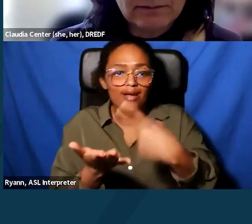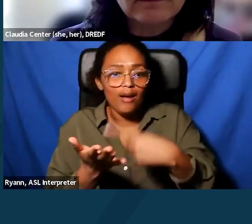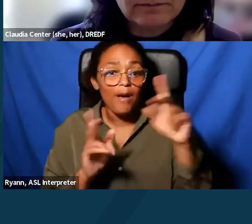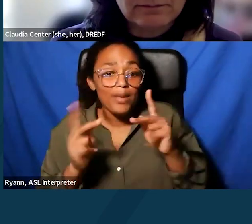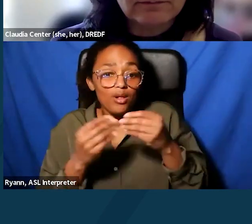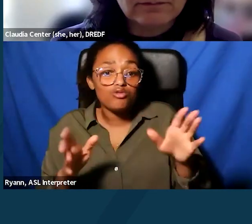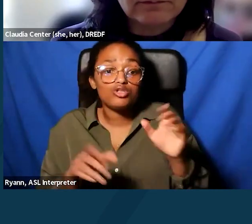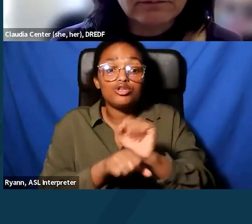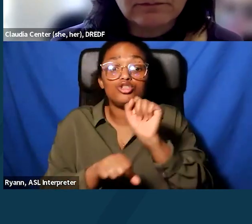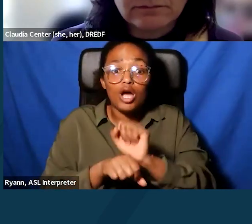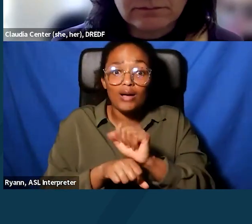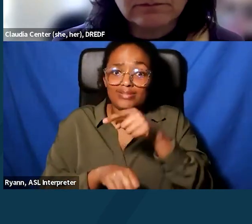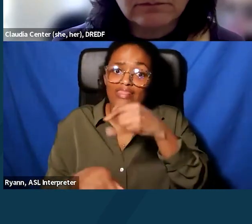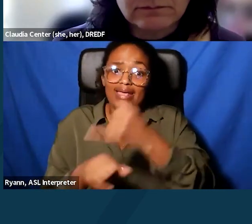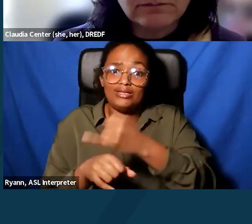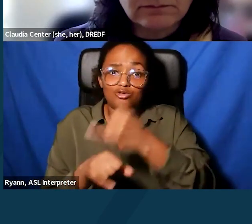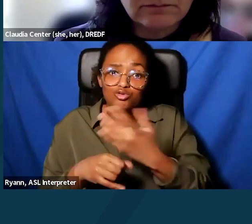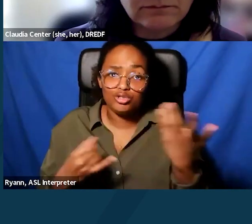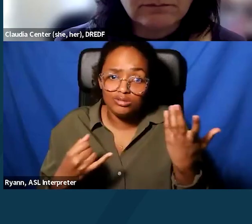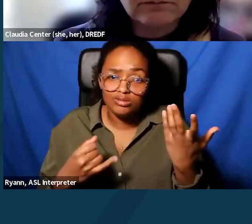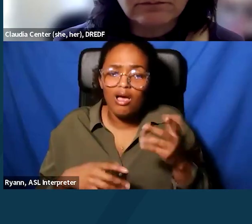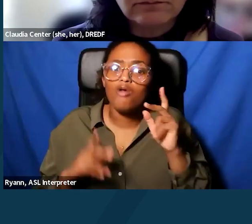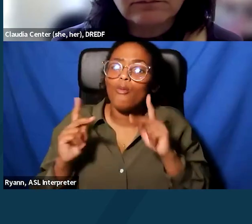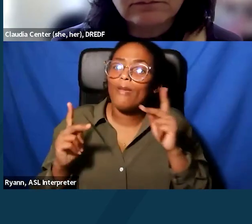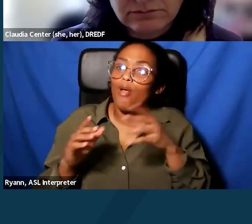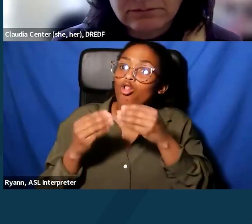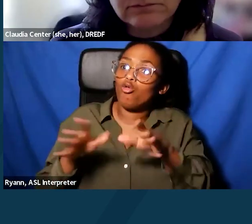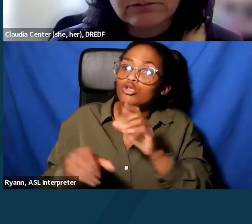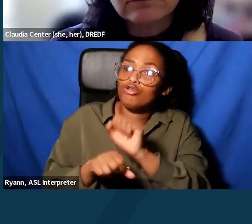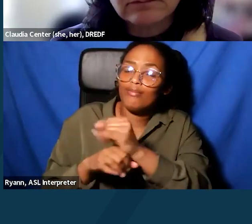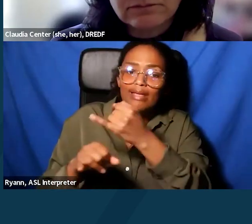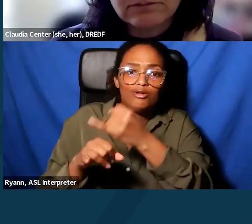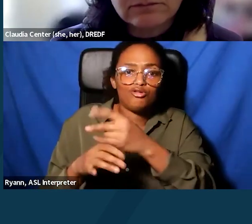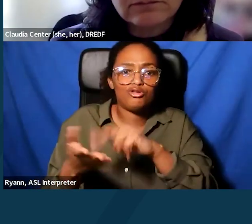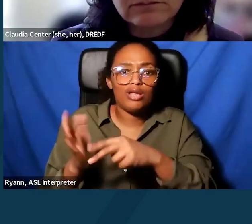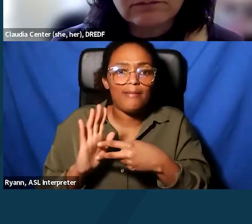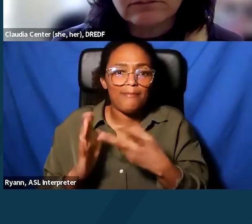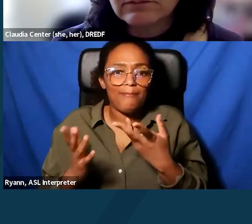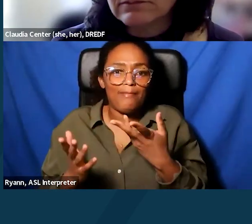Because it's just frustrating sometimes when I go to the Capitol sometimes, the voice of reasons say